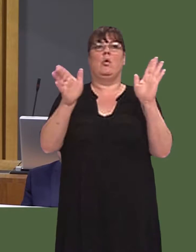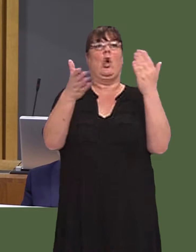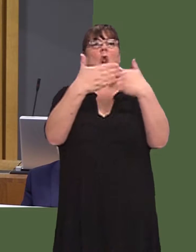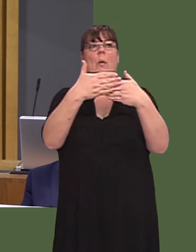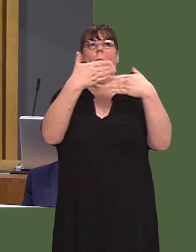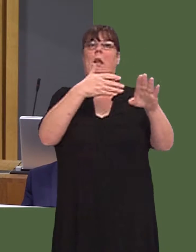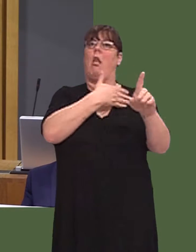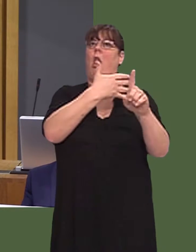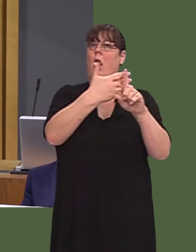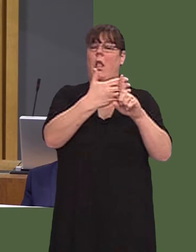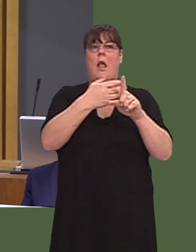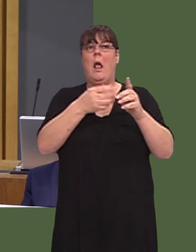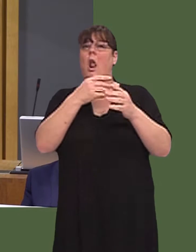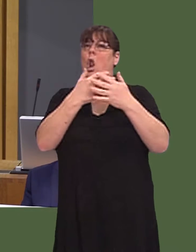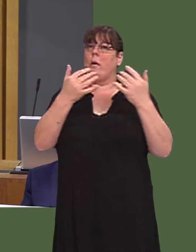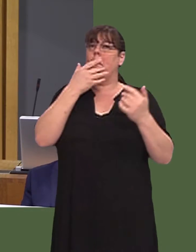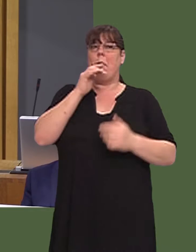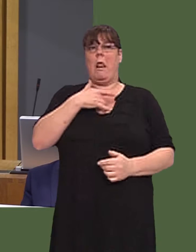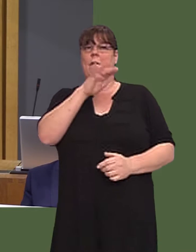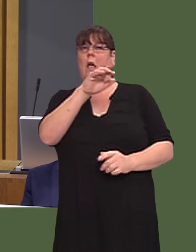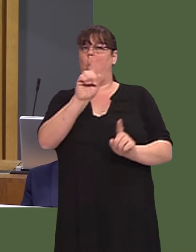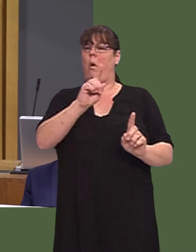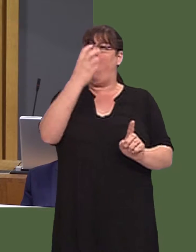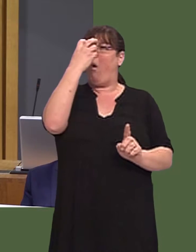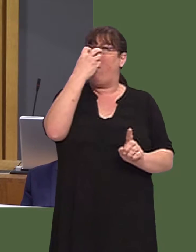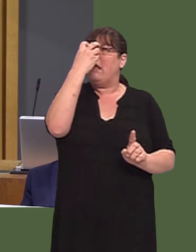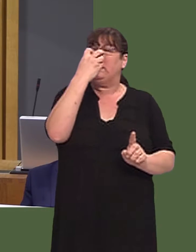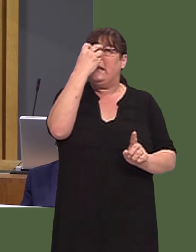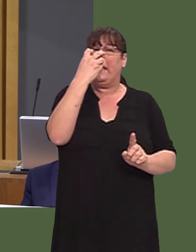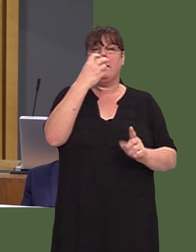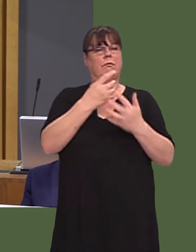The areaís population is also older than the average, and there are hundreds of homes